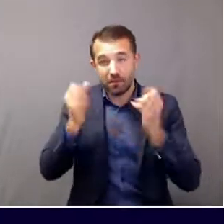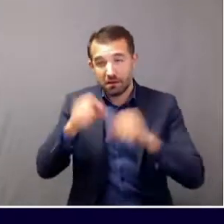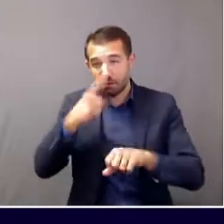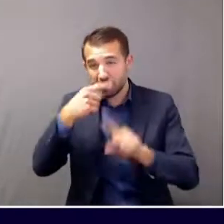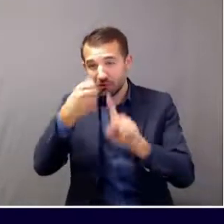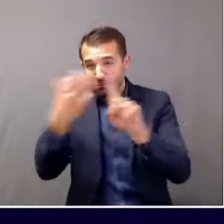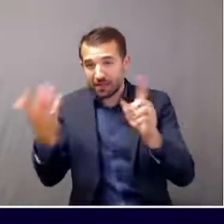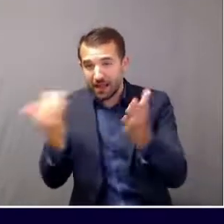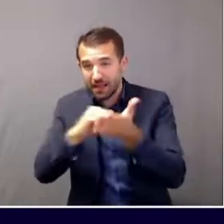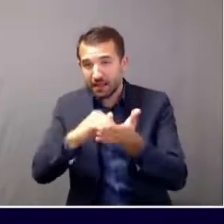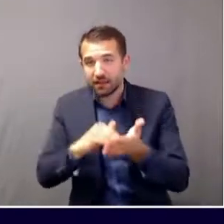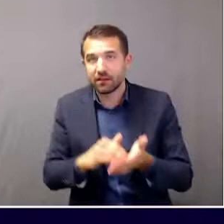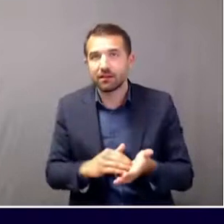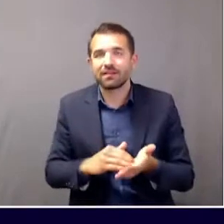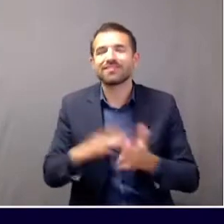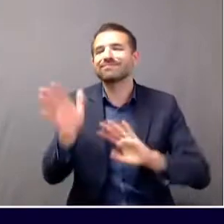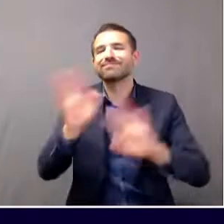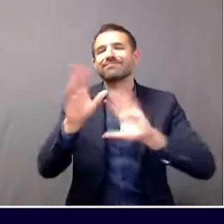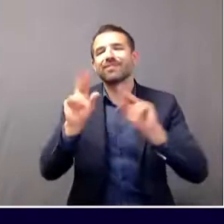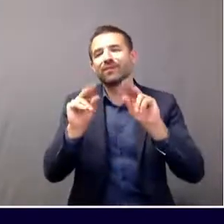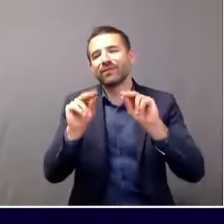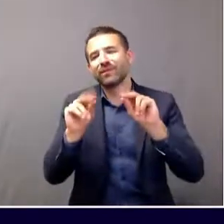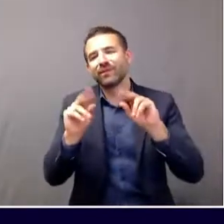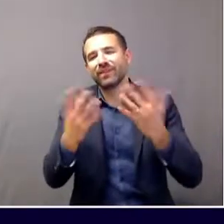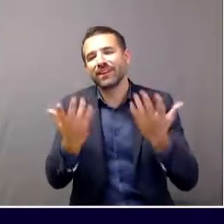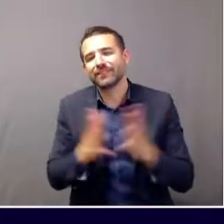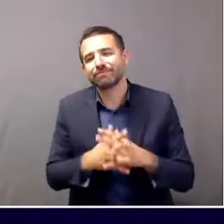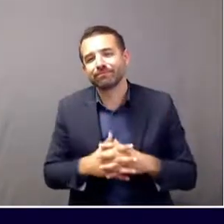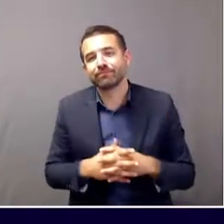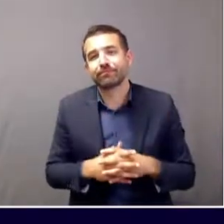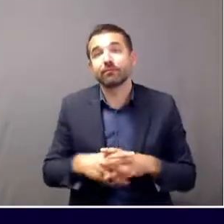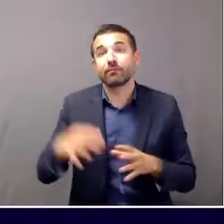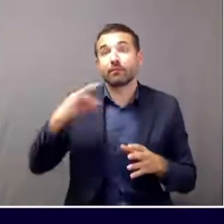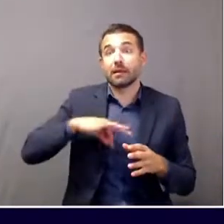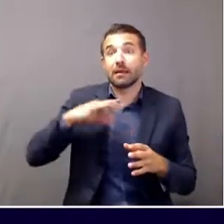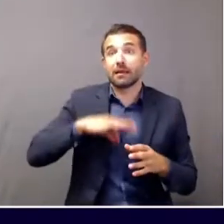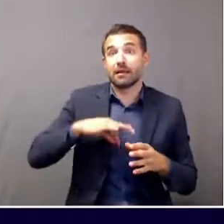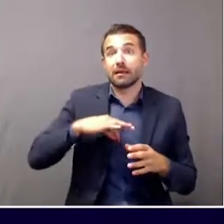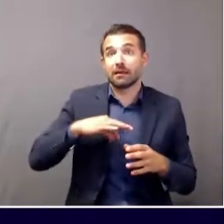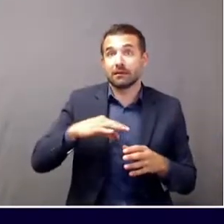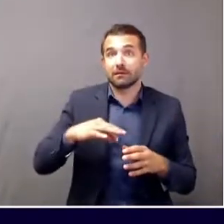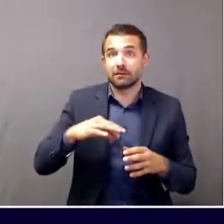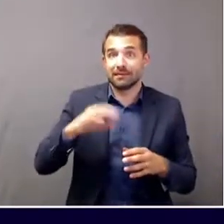specifically is because Maine